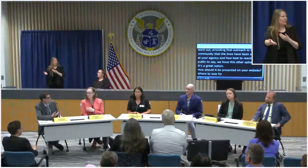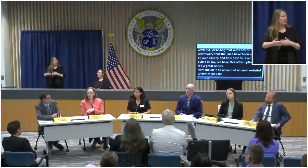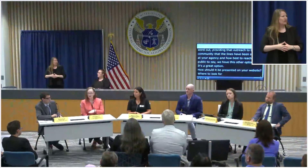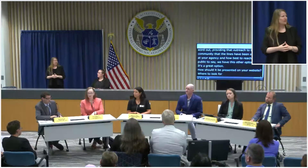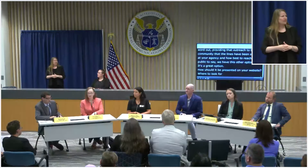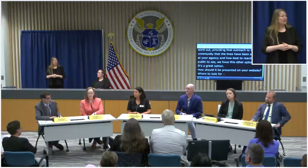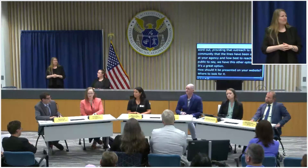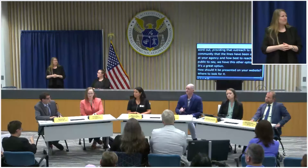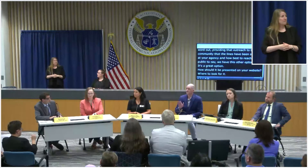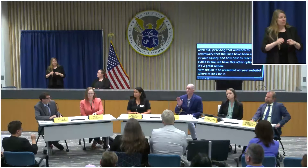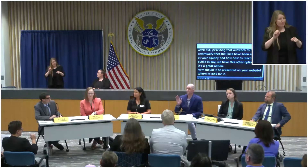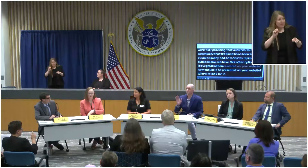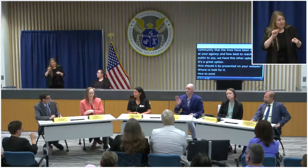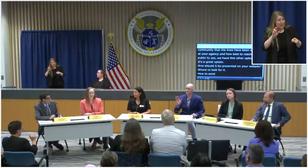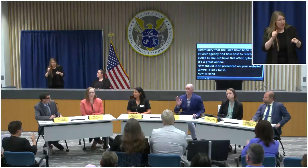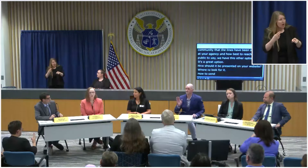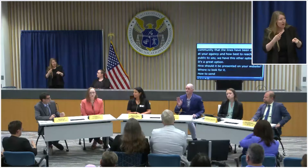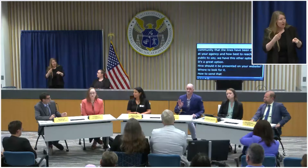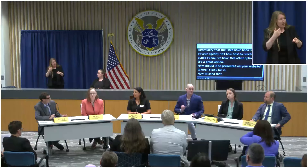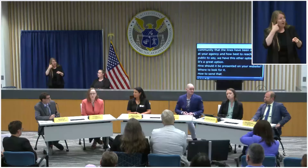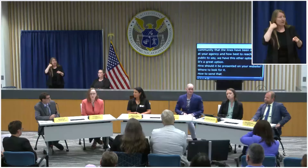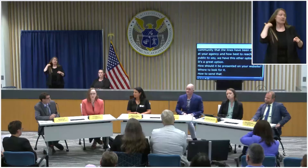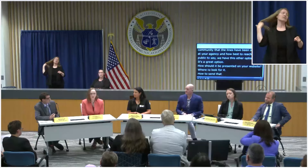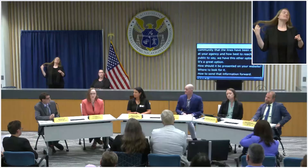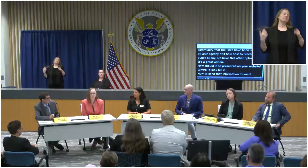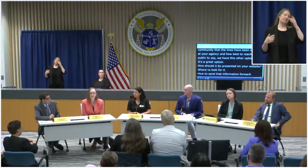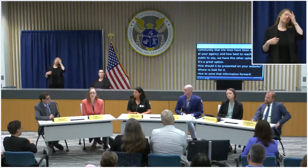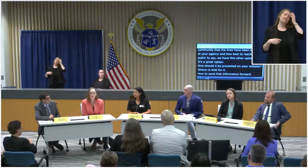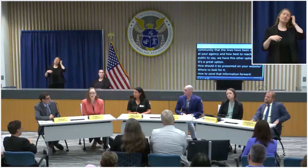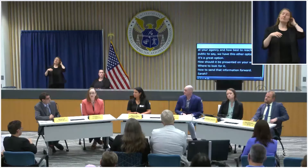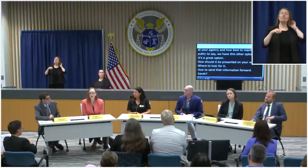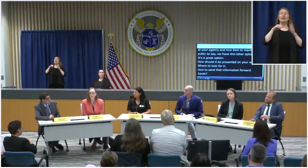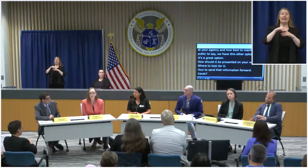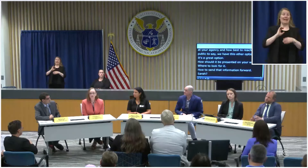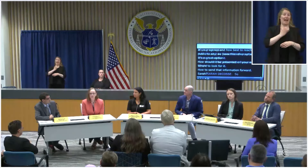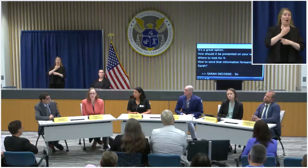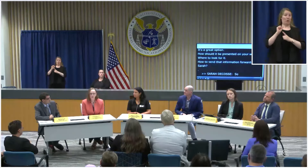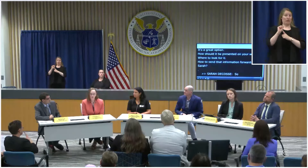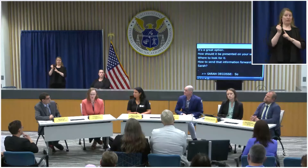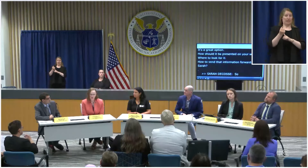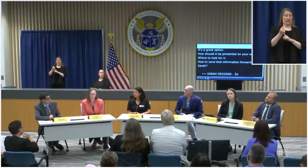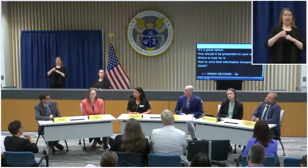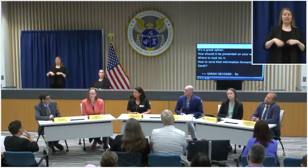ON YOUR WEBSITE? WHERE TO LOOK FOR IT. HOW TO SEND THAT INFORMATION FORWARD. SARAH?